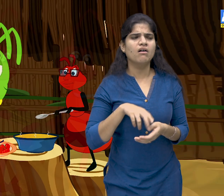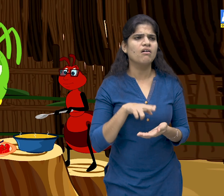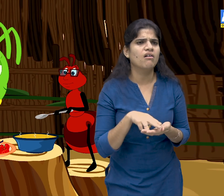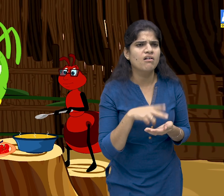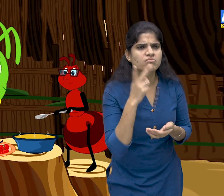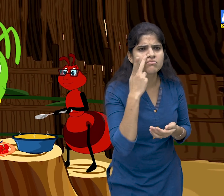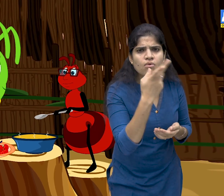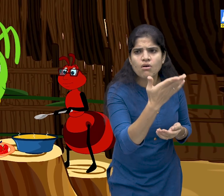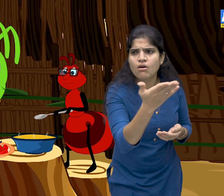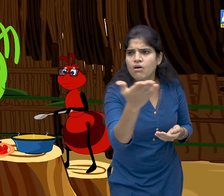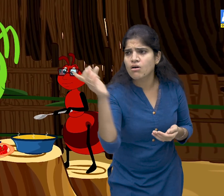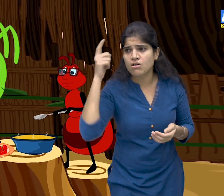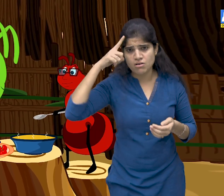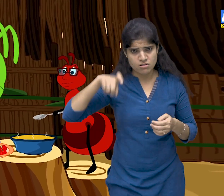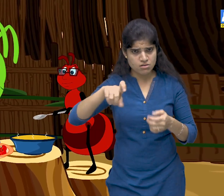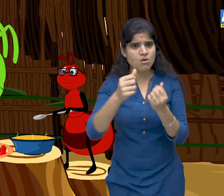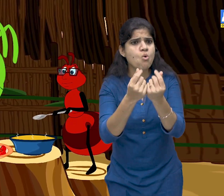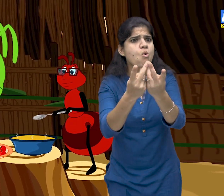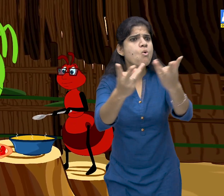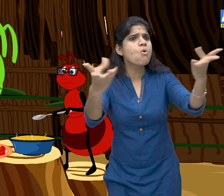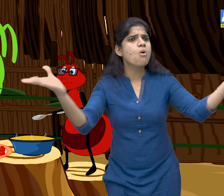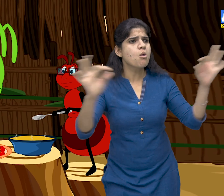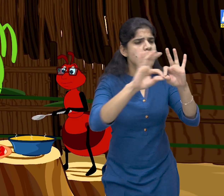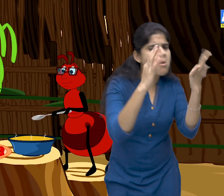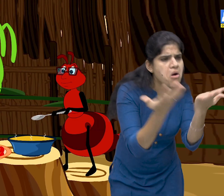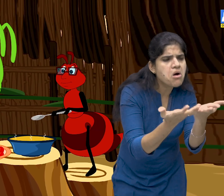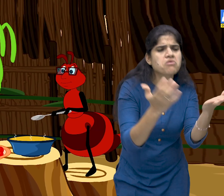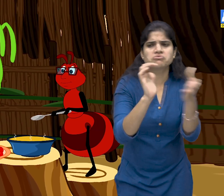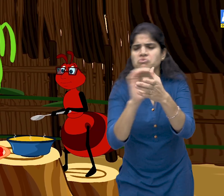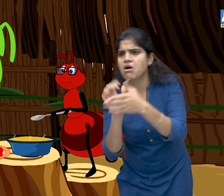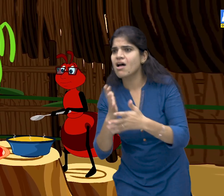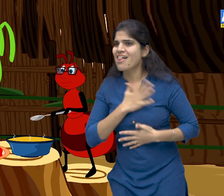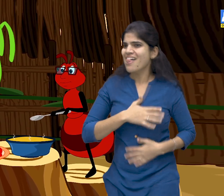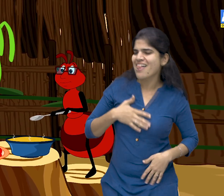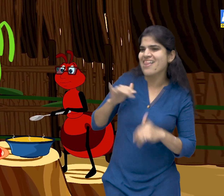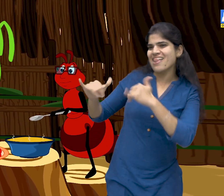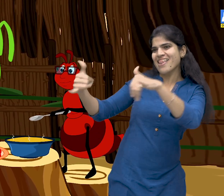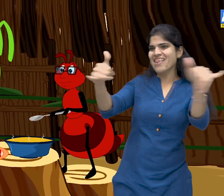he found so many ants around him. Their families, their friends.